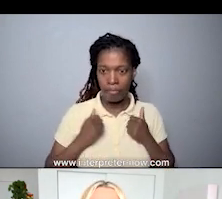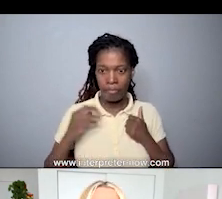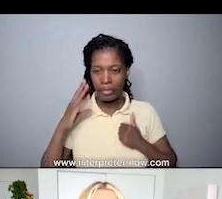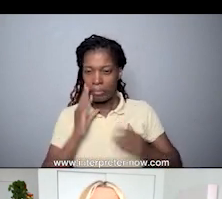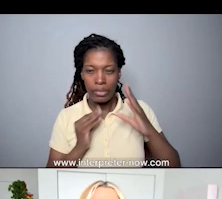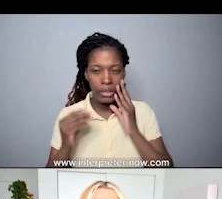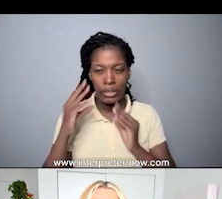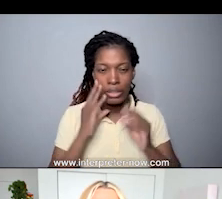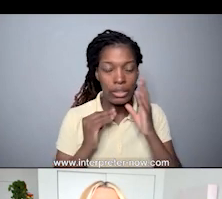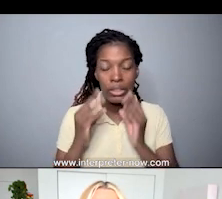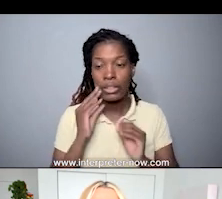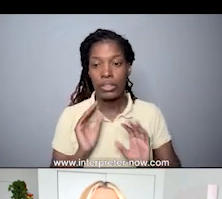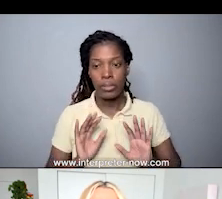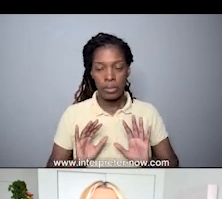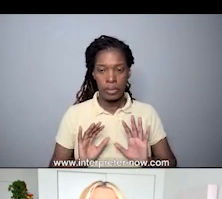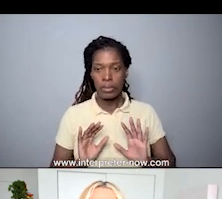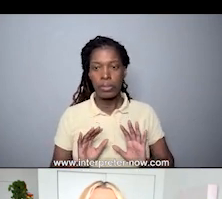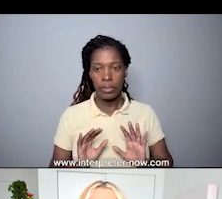them; they're deep experiences with marginalization.